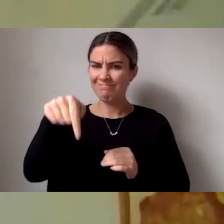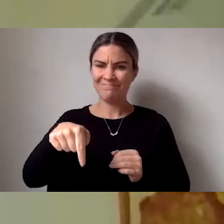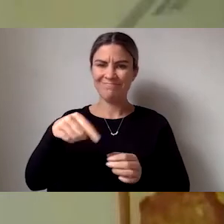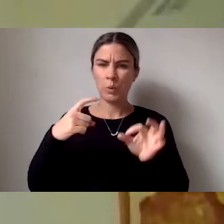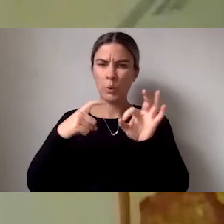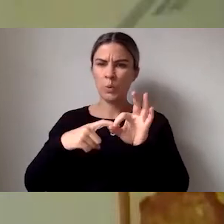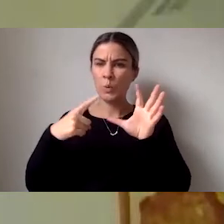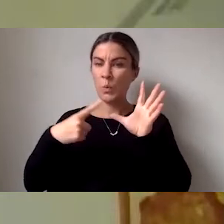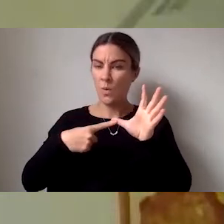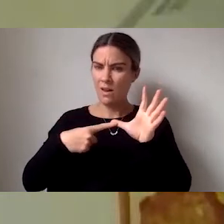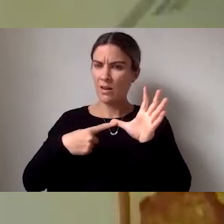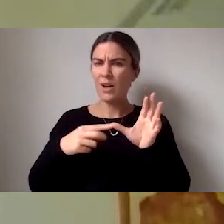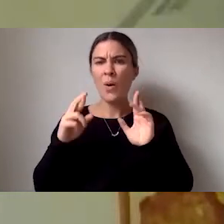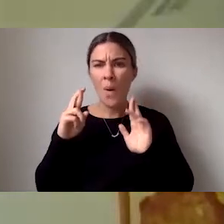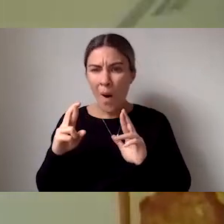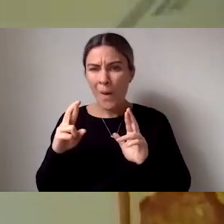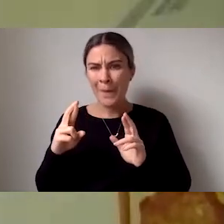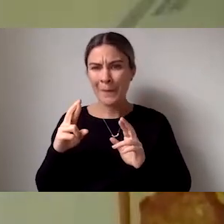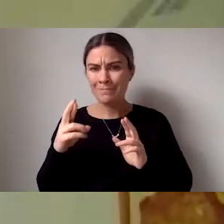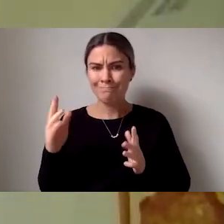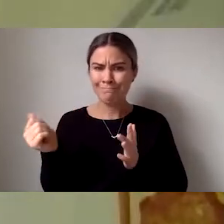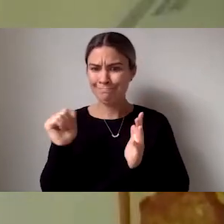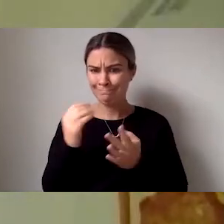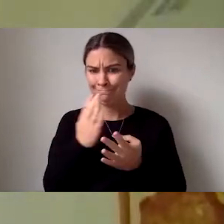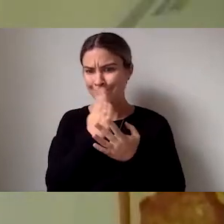our best to get to as many as we can. If we run out of time, you can